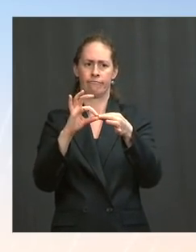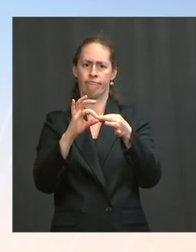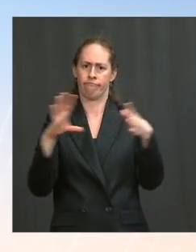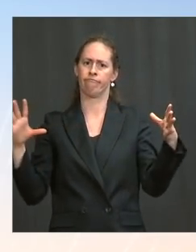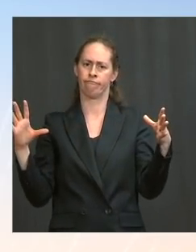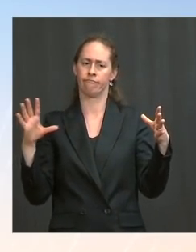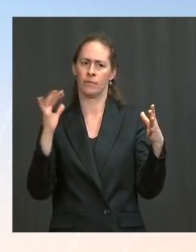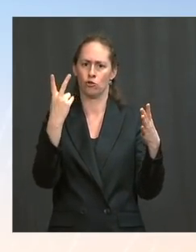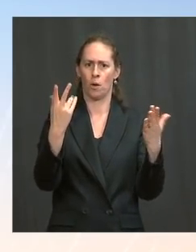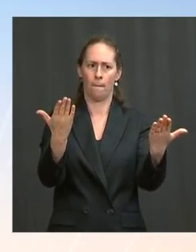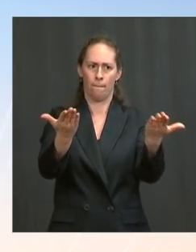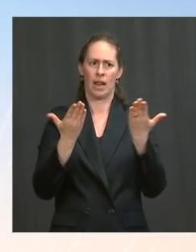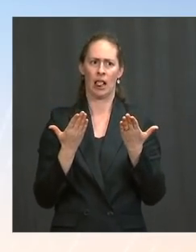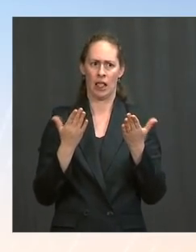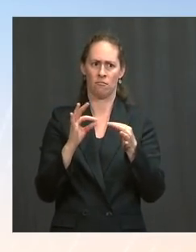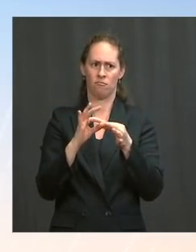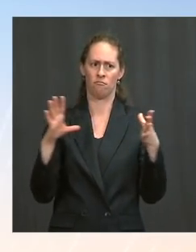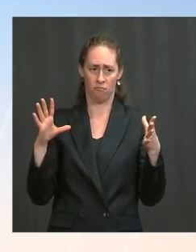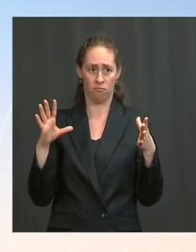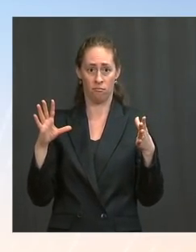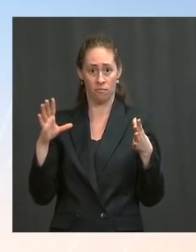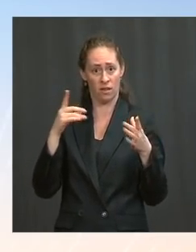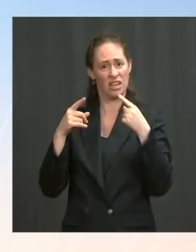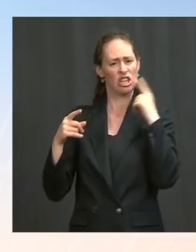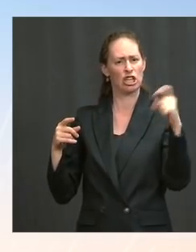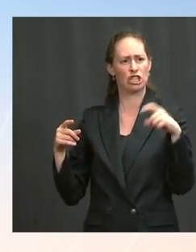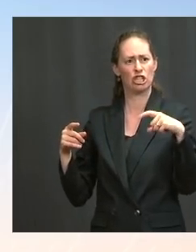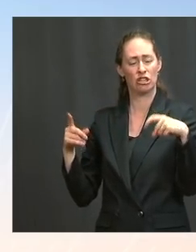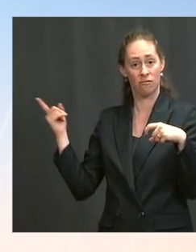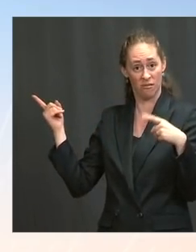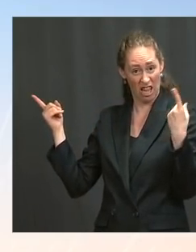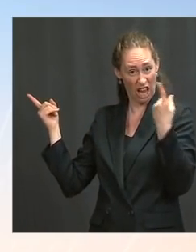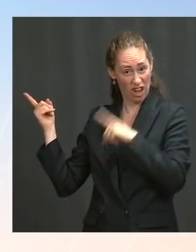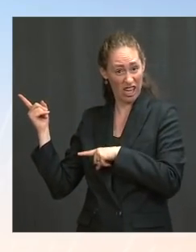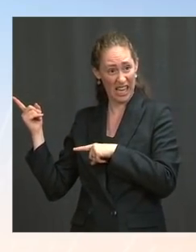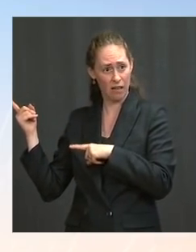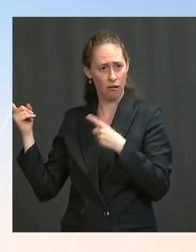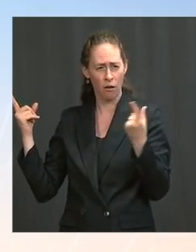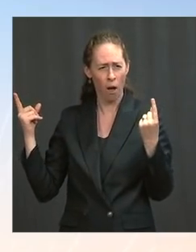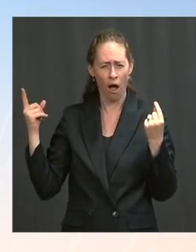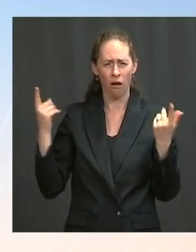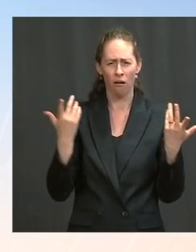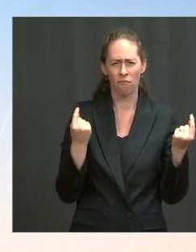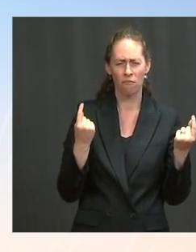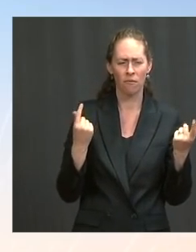or do you agree with that? Is that what has happened here? Ms. Psaki: I think the President is eager to sign